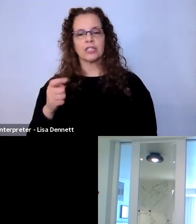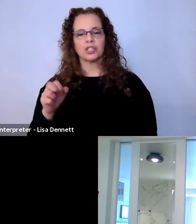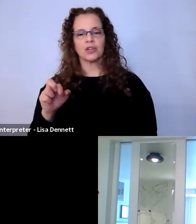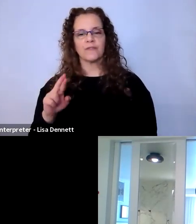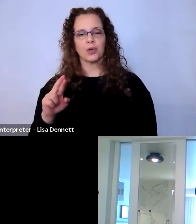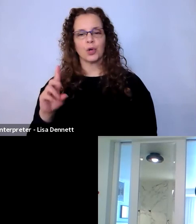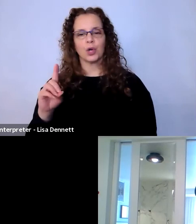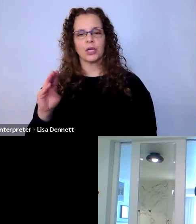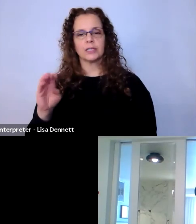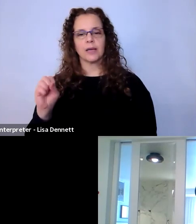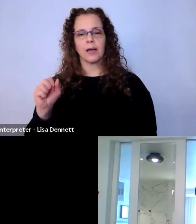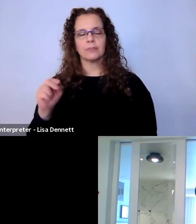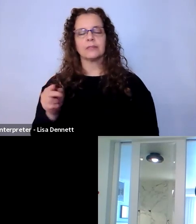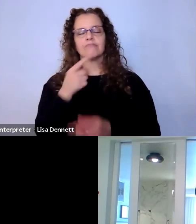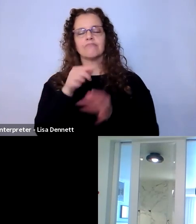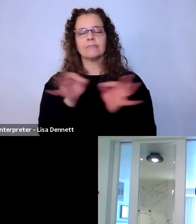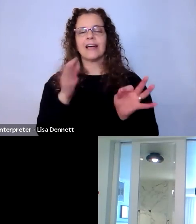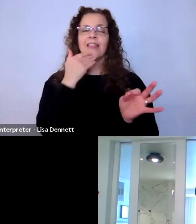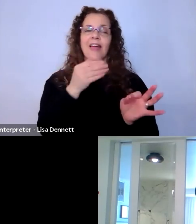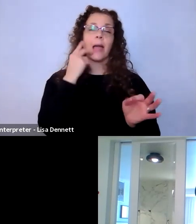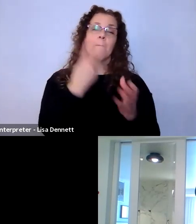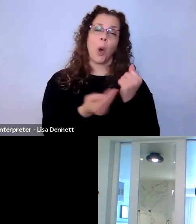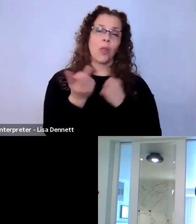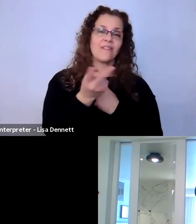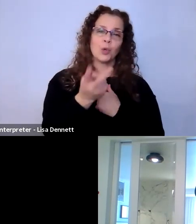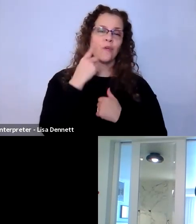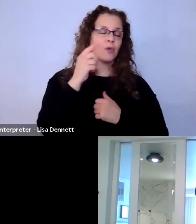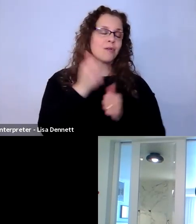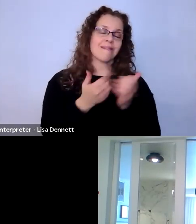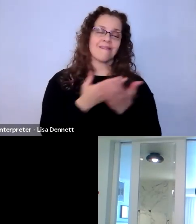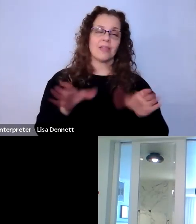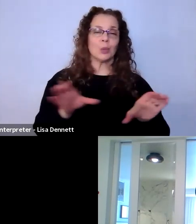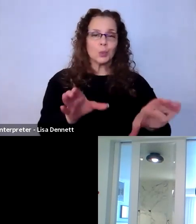do for awareness and advocacy of digital accessibility, thank you, Christopher.